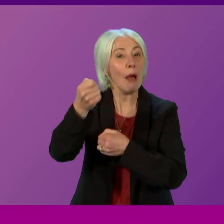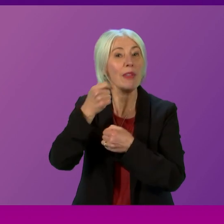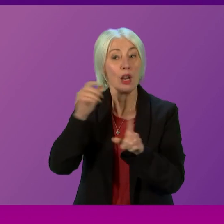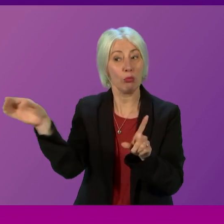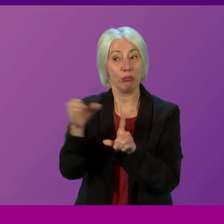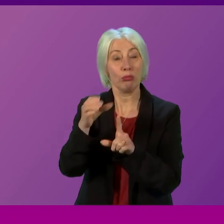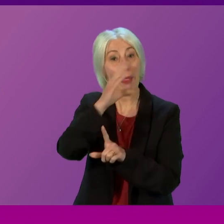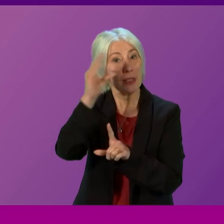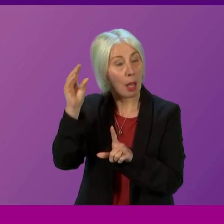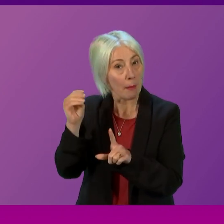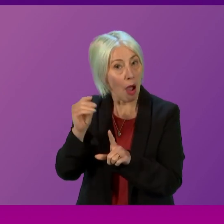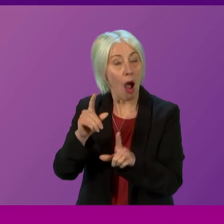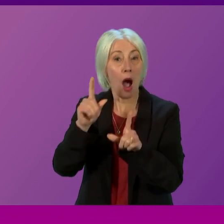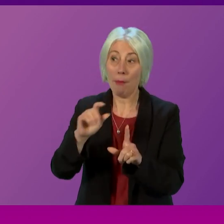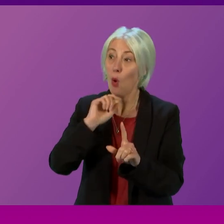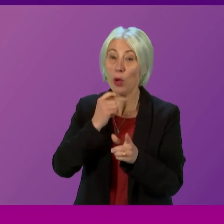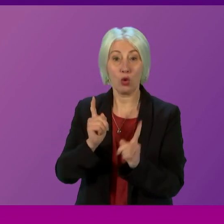whether such an appointment will be made before Christmas.